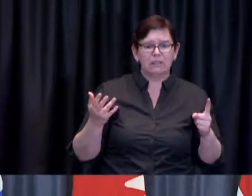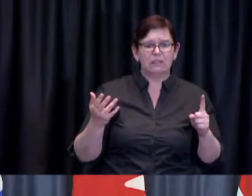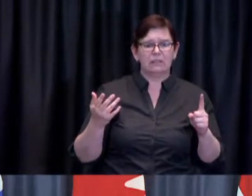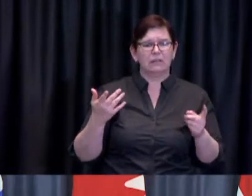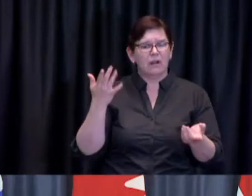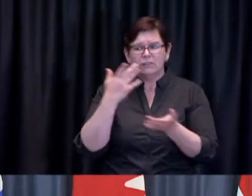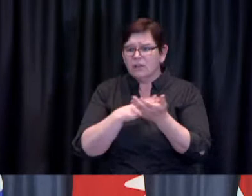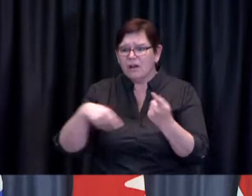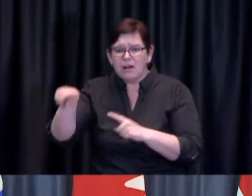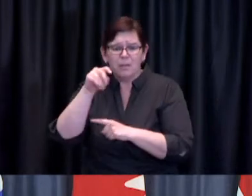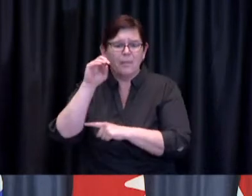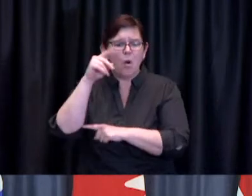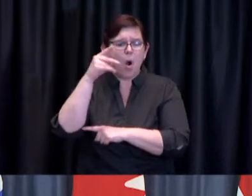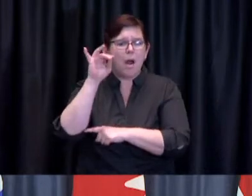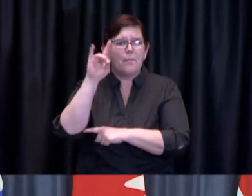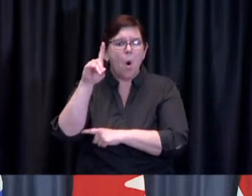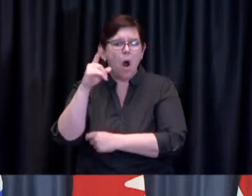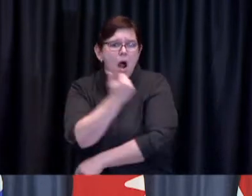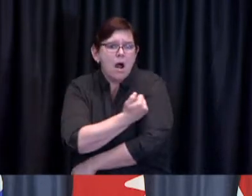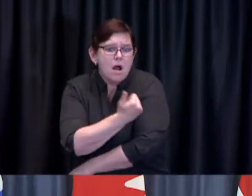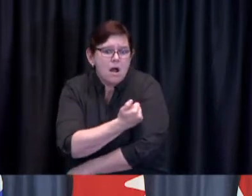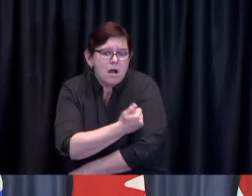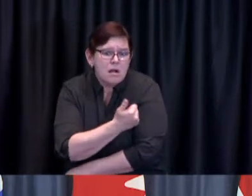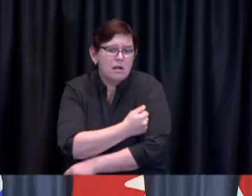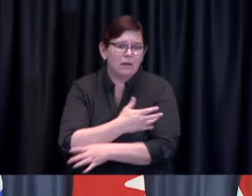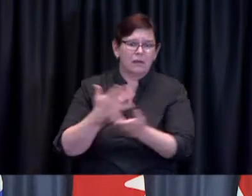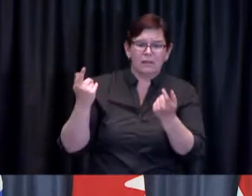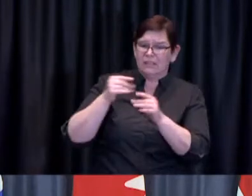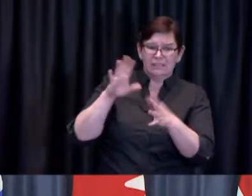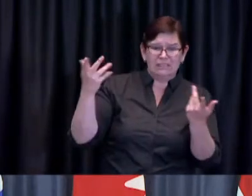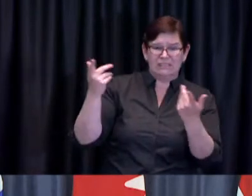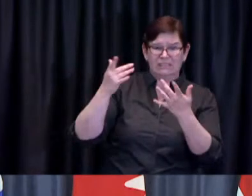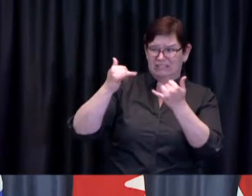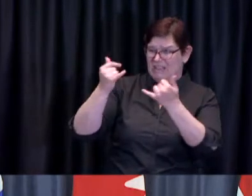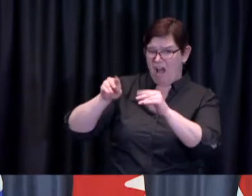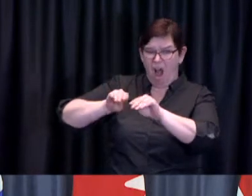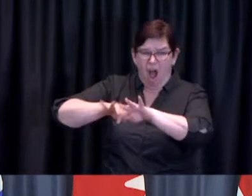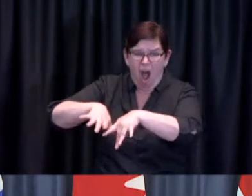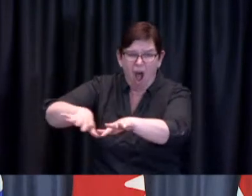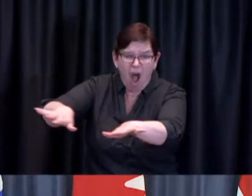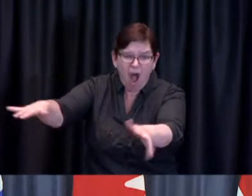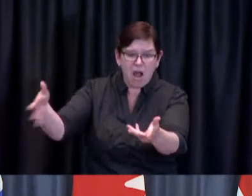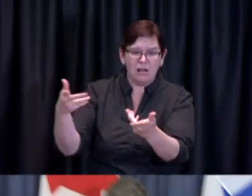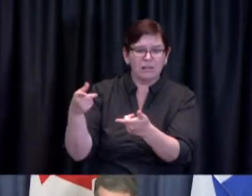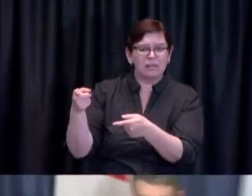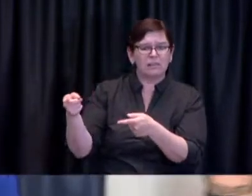to remote parts of the city well the opioid crisis is something that is of deep concern to